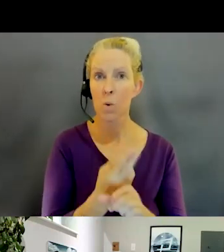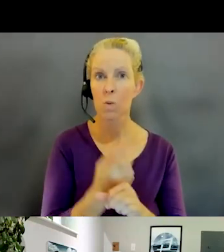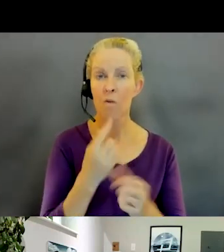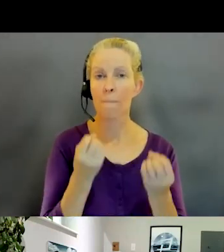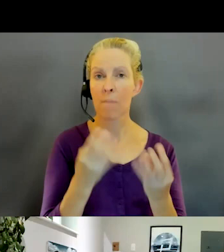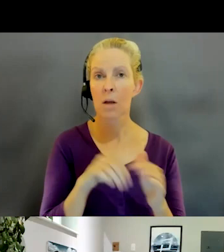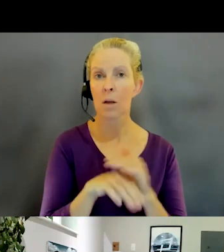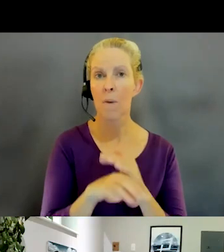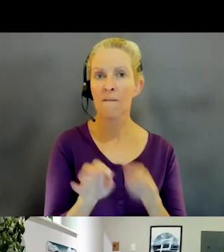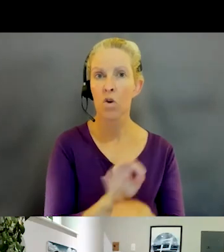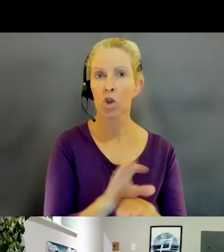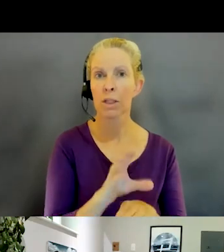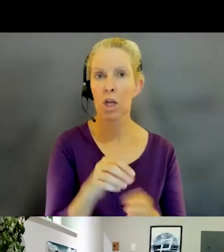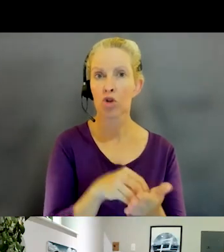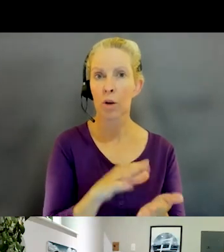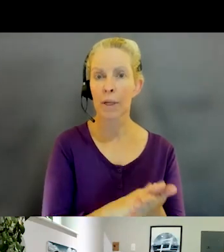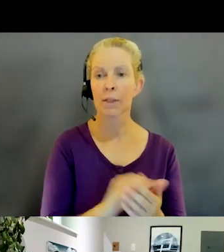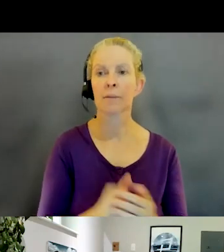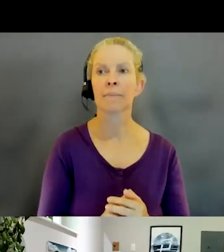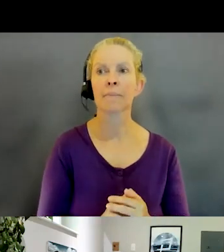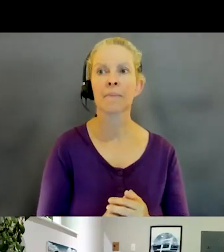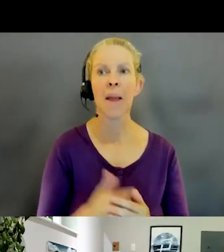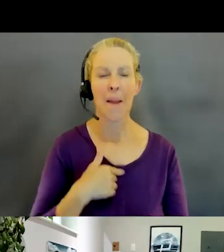Glenda: You know, Brian, I am glad you asked that because one thing -- I'm going to play